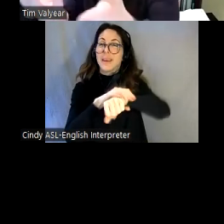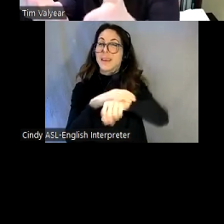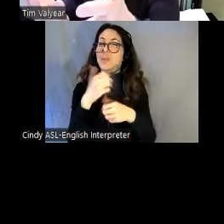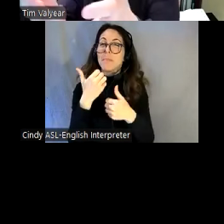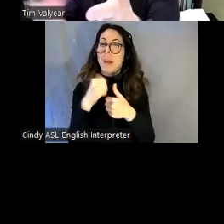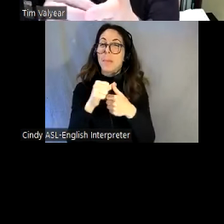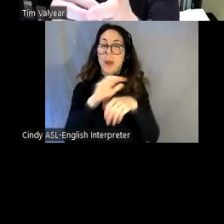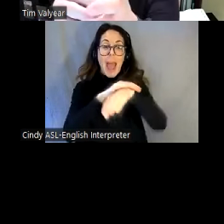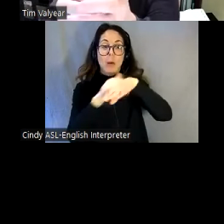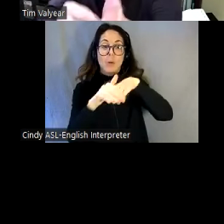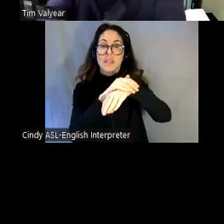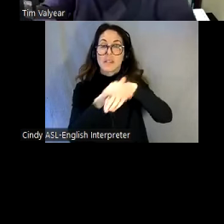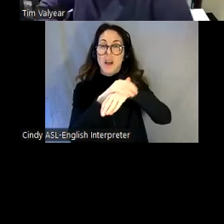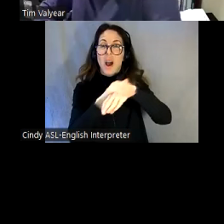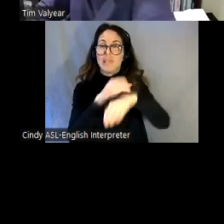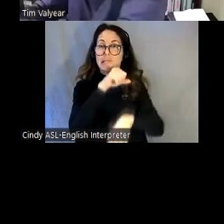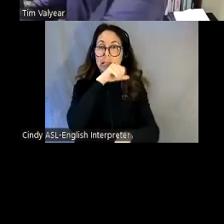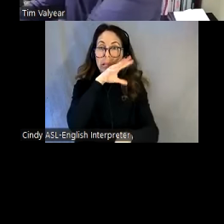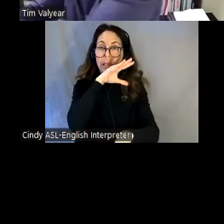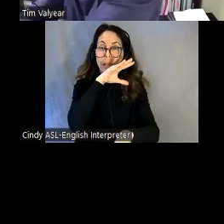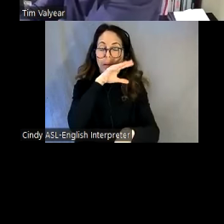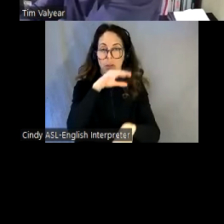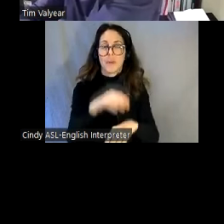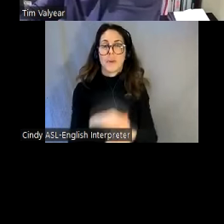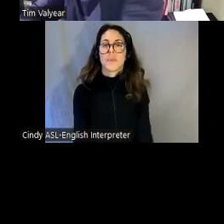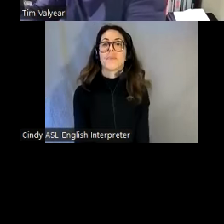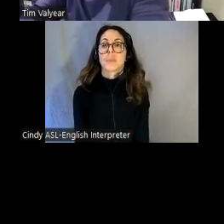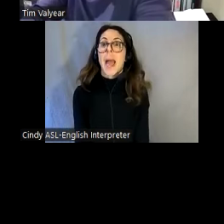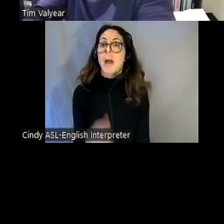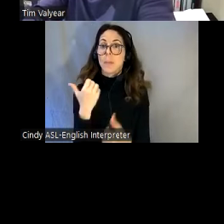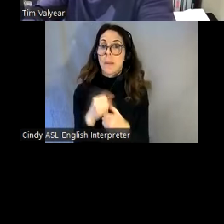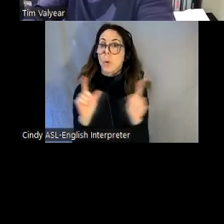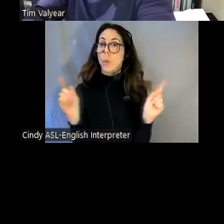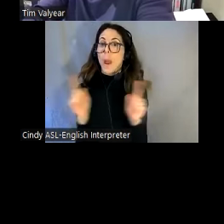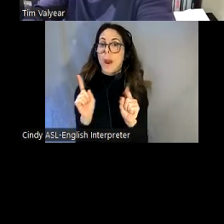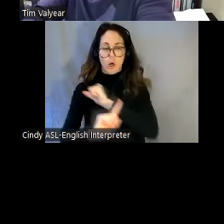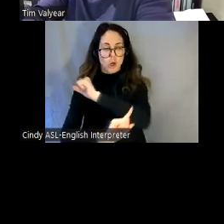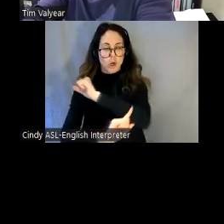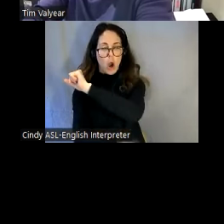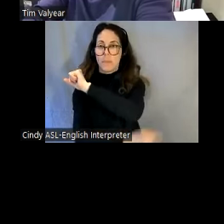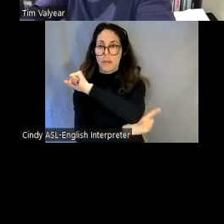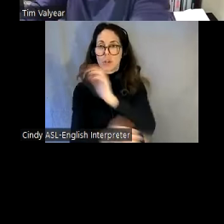your other gloved hand, and pinch it at the palm. Stay far away from the wrists. You don't want to get the germs.